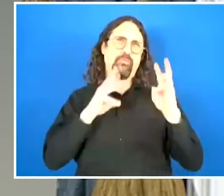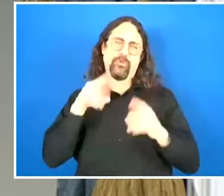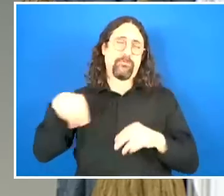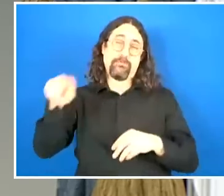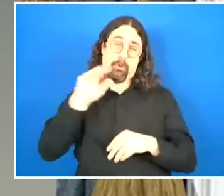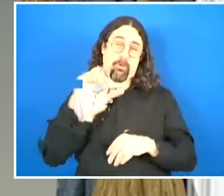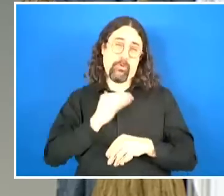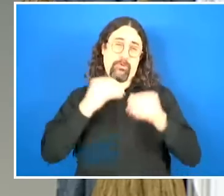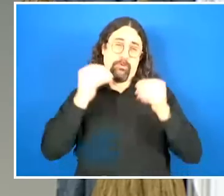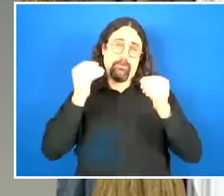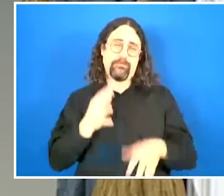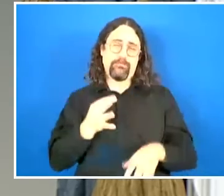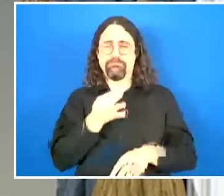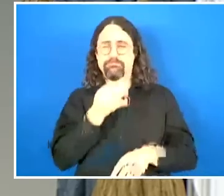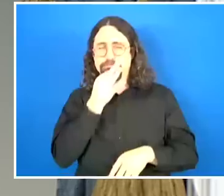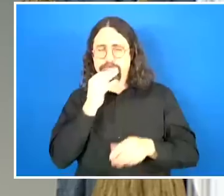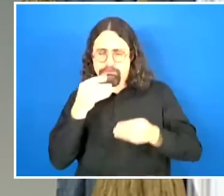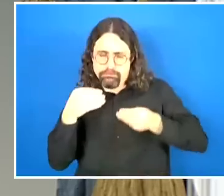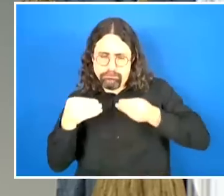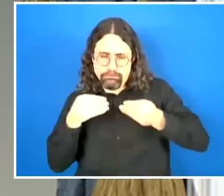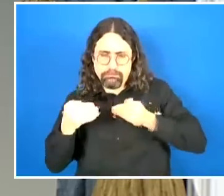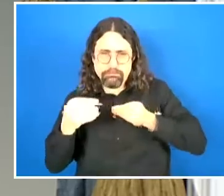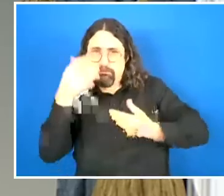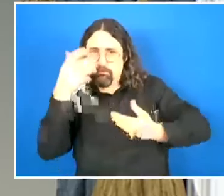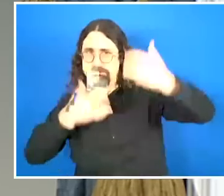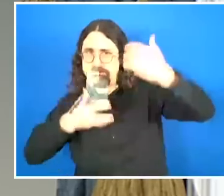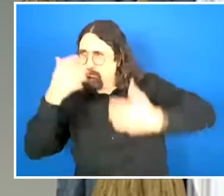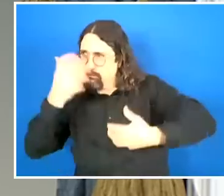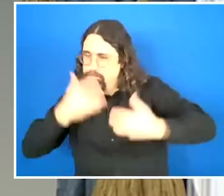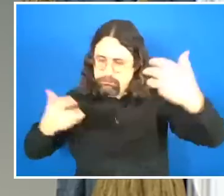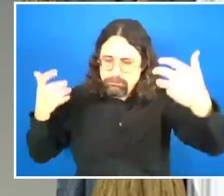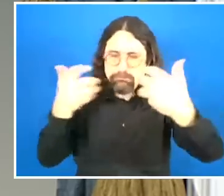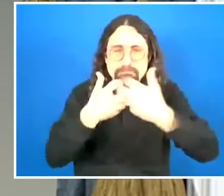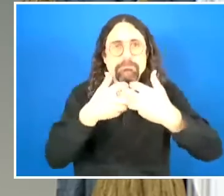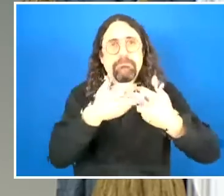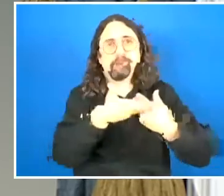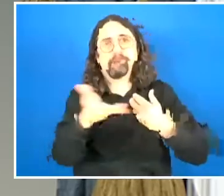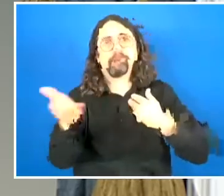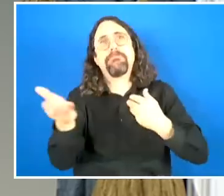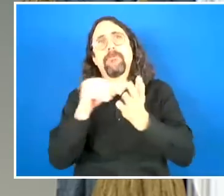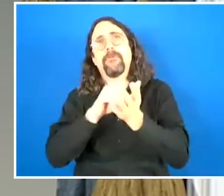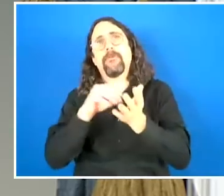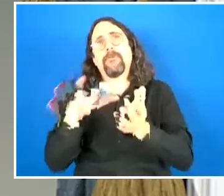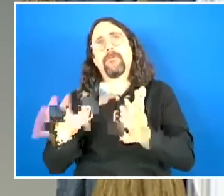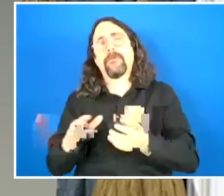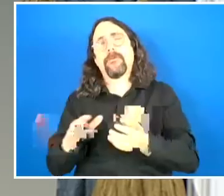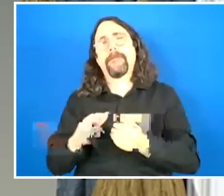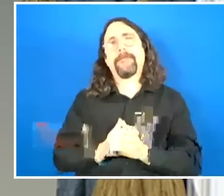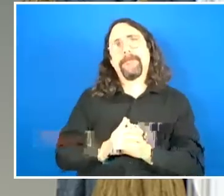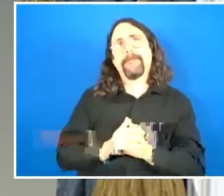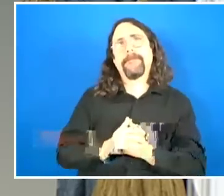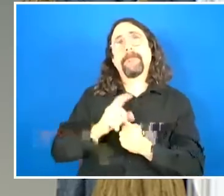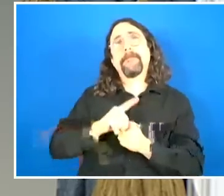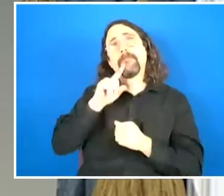WHERE THEY ARE AND RESPONDING TO DIFFERENTIATED LEVELS BUT THEY NEED TO KNOW AND THEY NEED TO HAVE THE INFORMATION AT THEIR FINGERTIPS TO BE